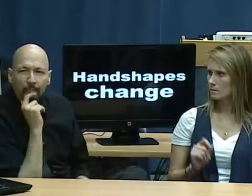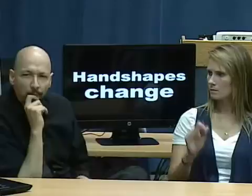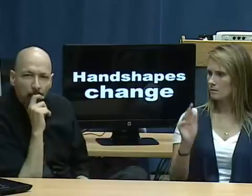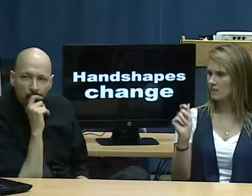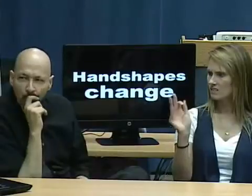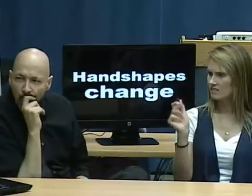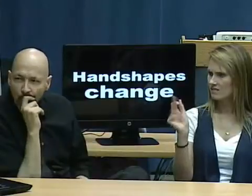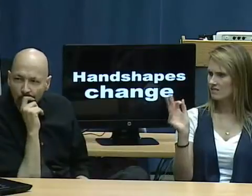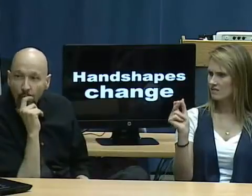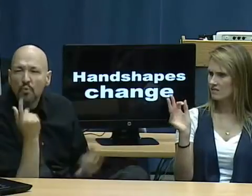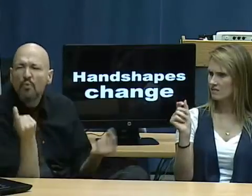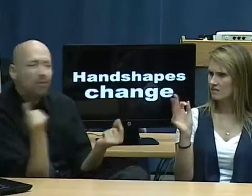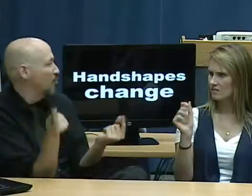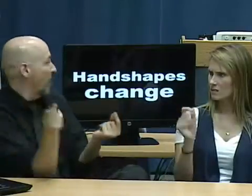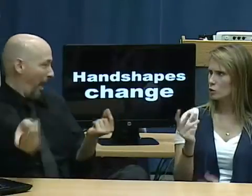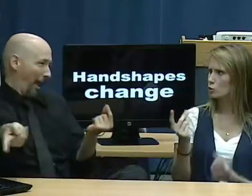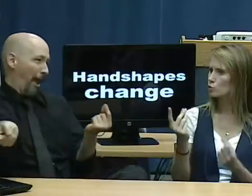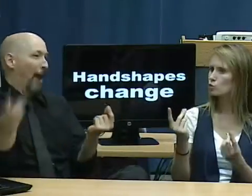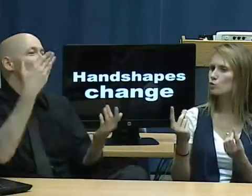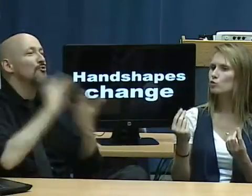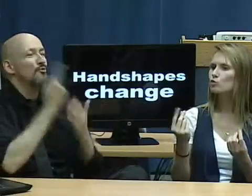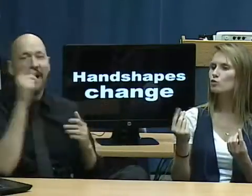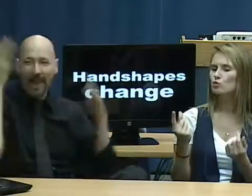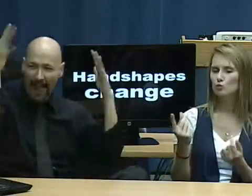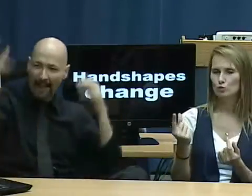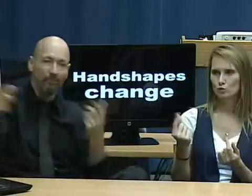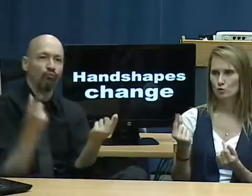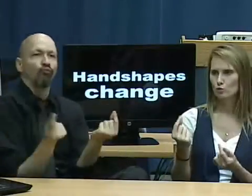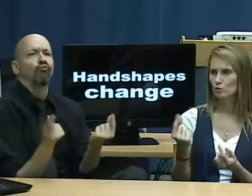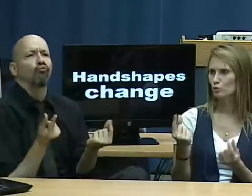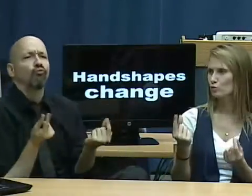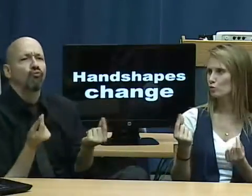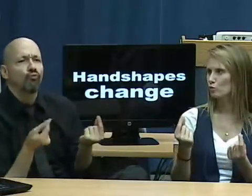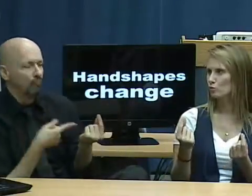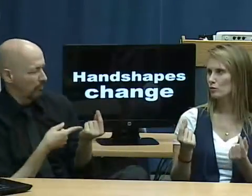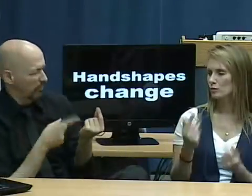#IF? #DO! There ya go. Good one. Yay! #DO